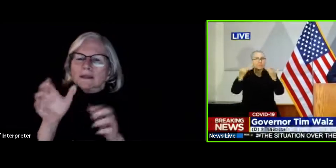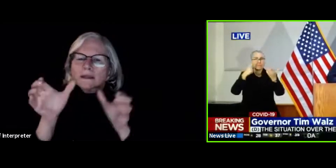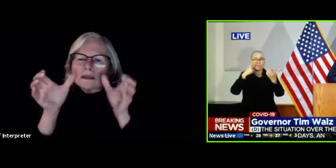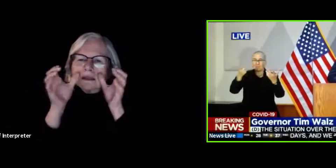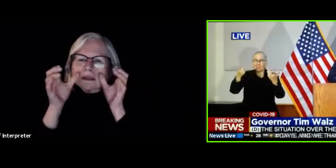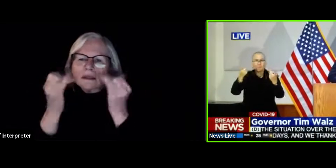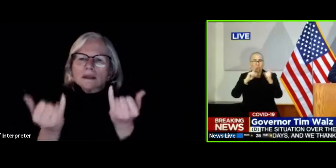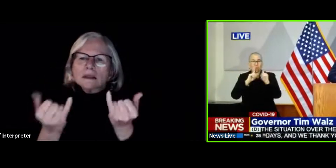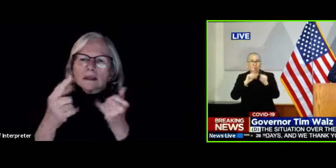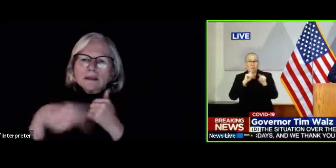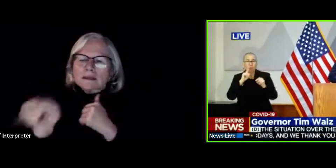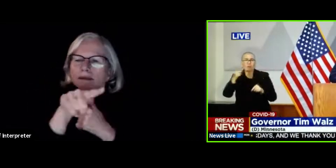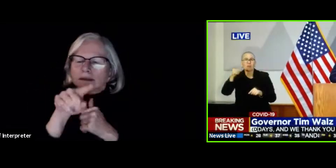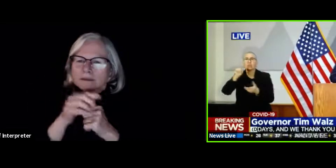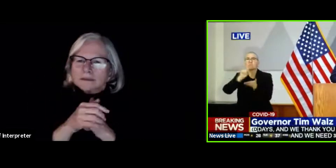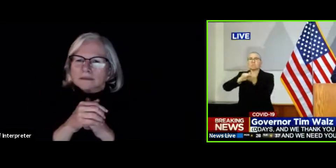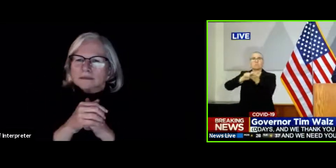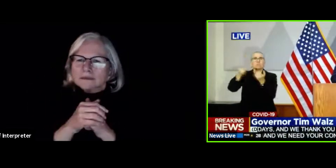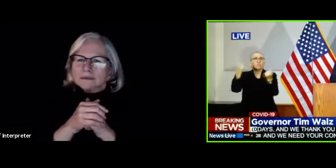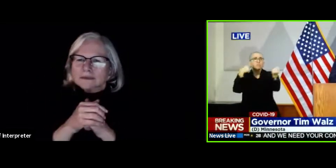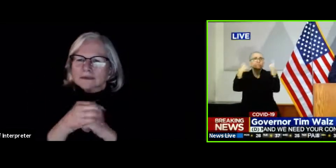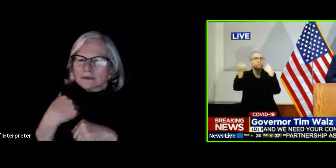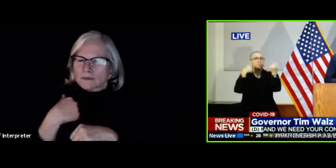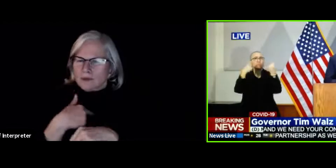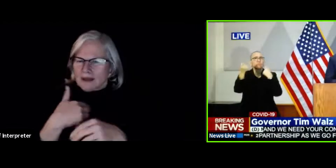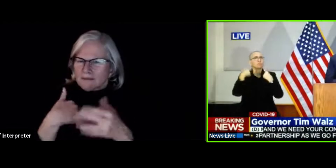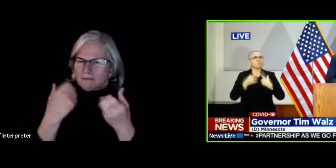ONE OF THE REASONS WE DO THIS, COMMISSIONER MALCOLM EVERY